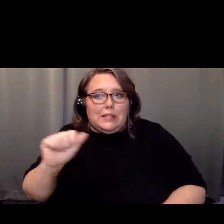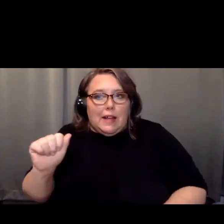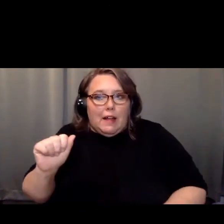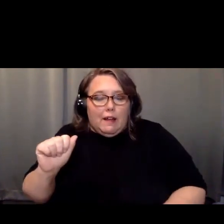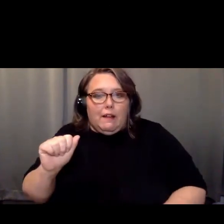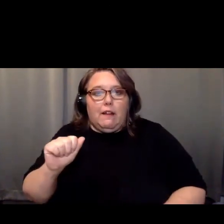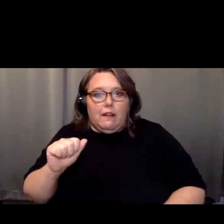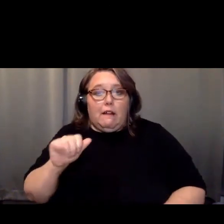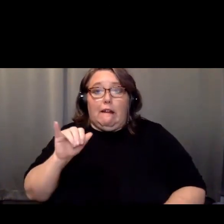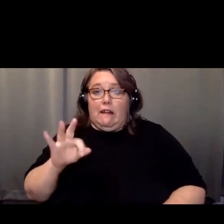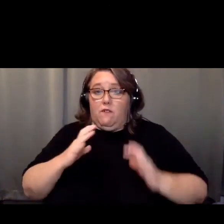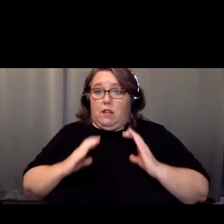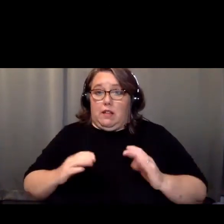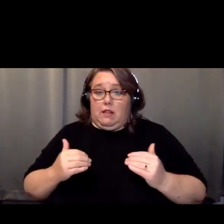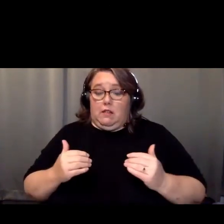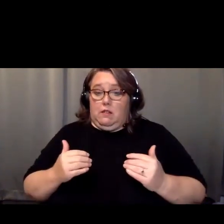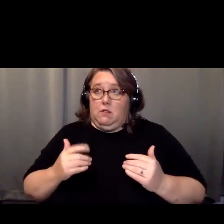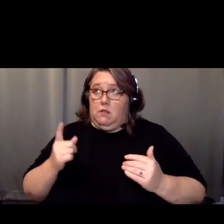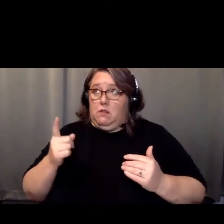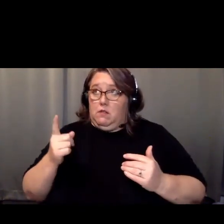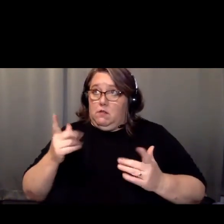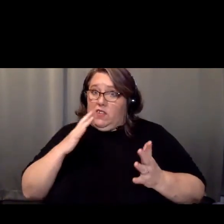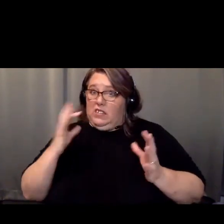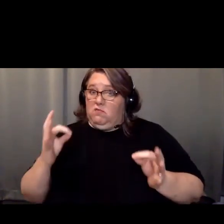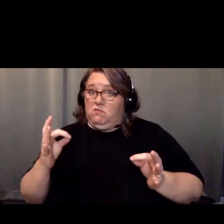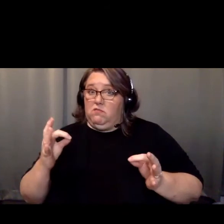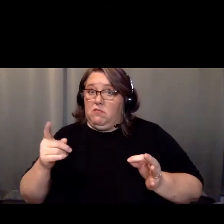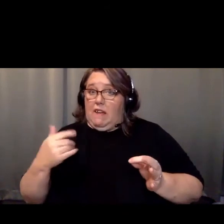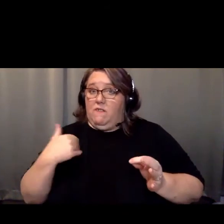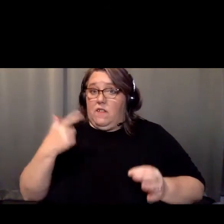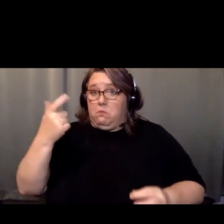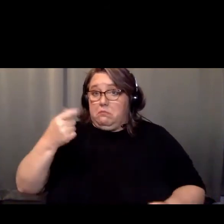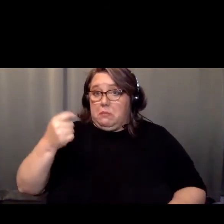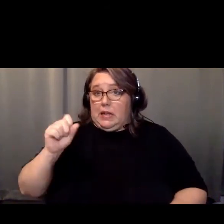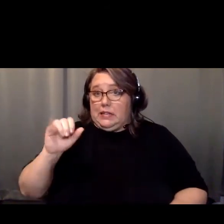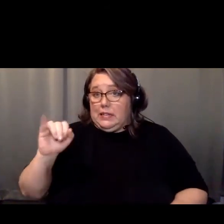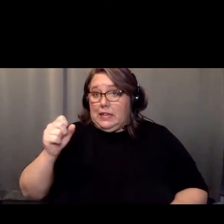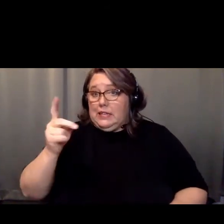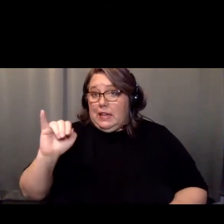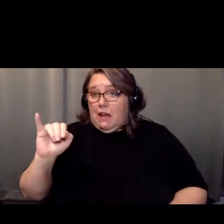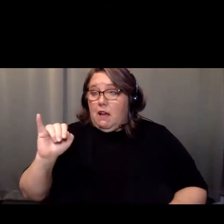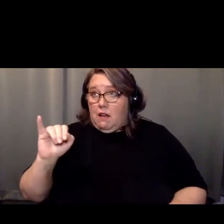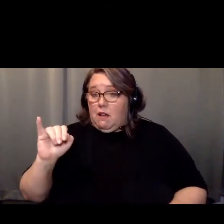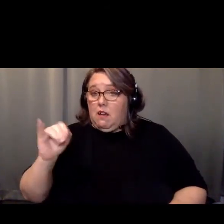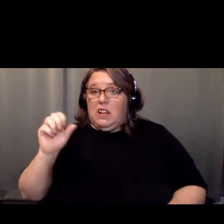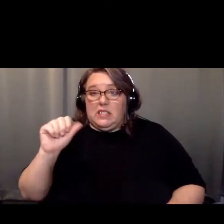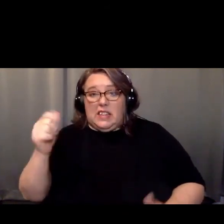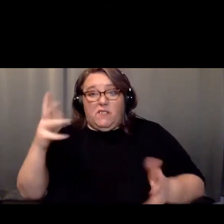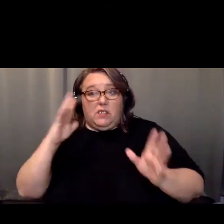once again, if a client has been determined eligible for SSI or SSDI benefits, vocational rehabilitation presumes